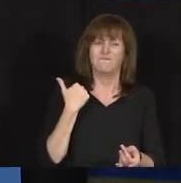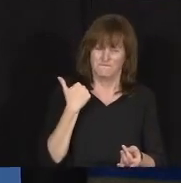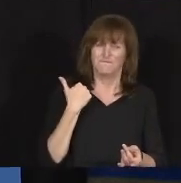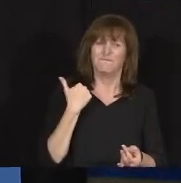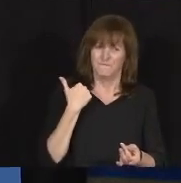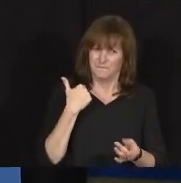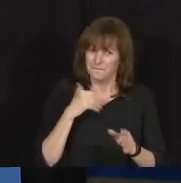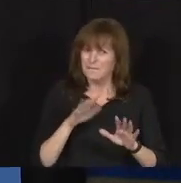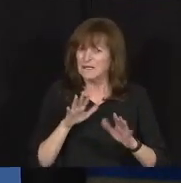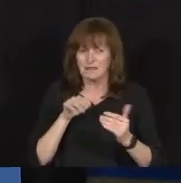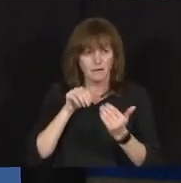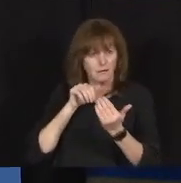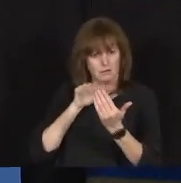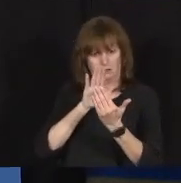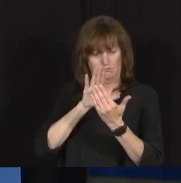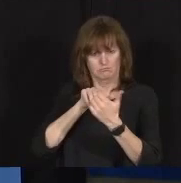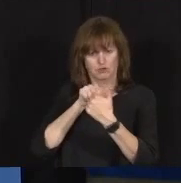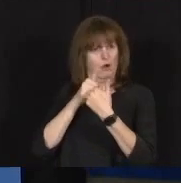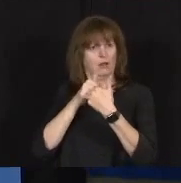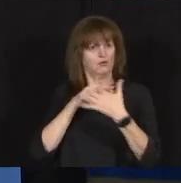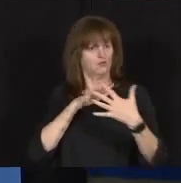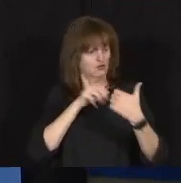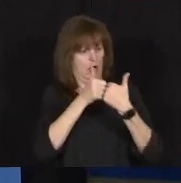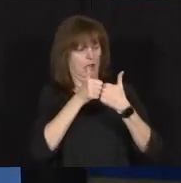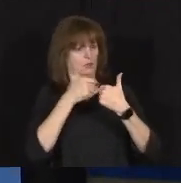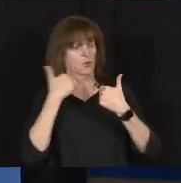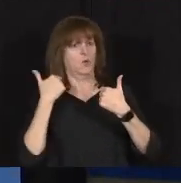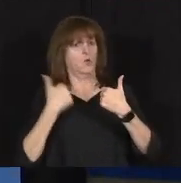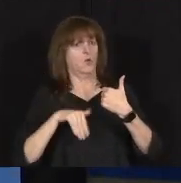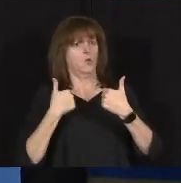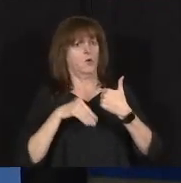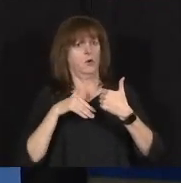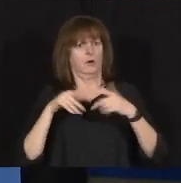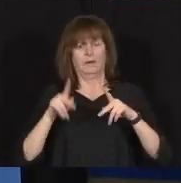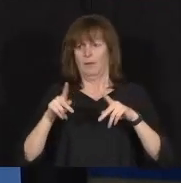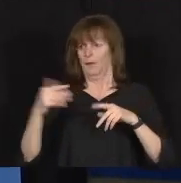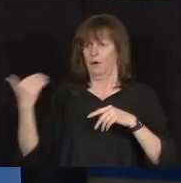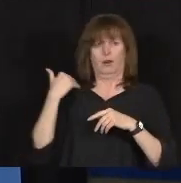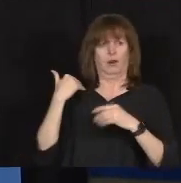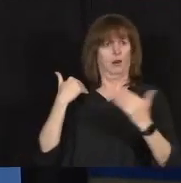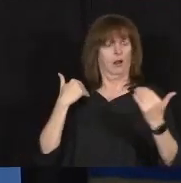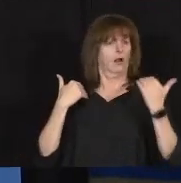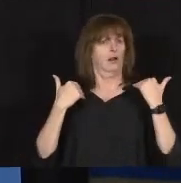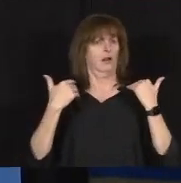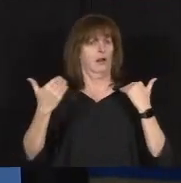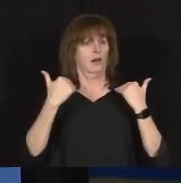w e began to hear from people who wanted to help. Thousands of volunteers have reached out to help